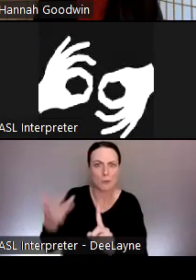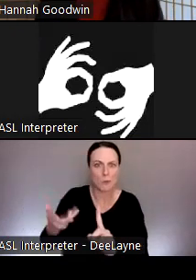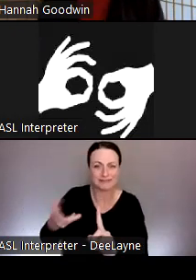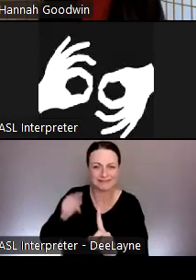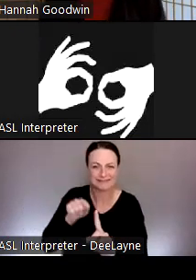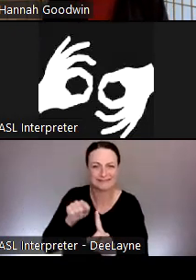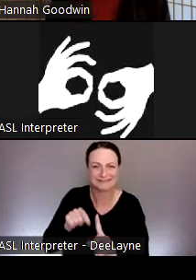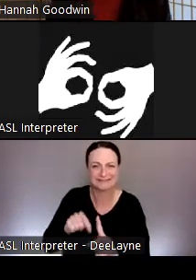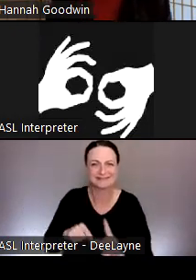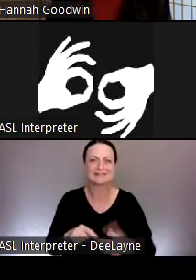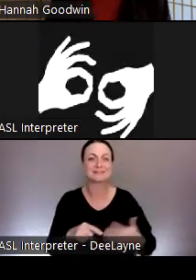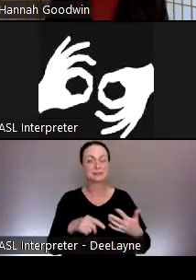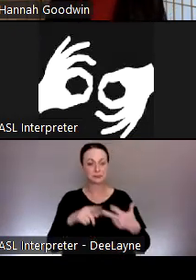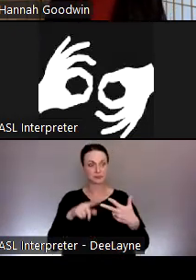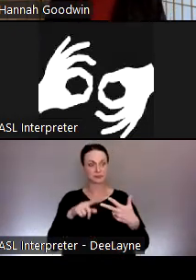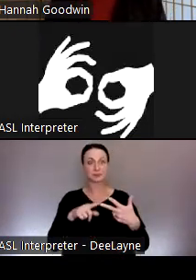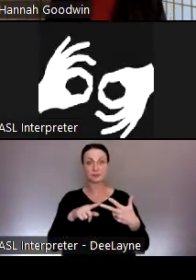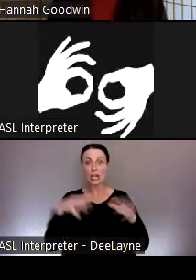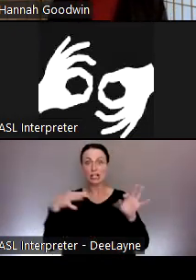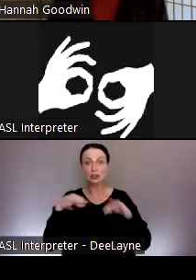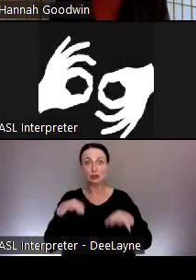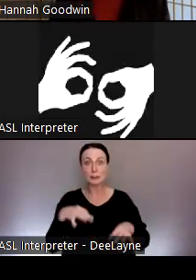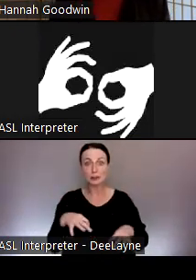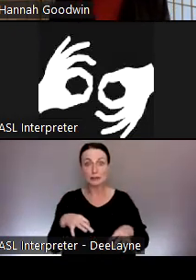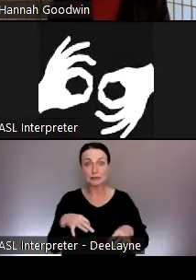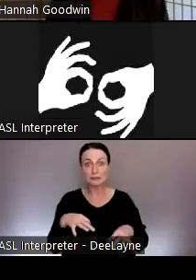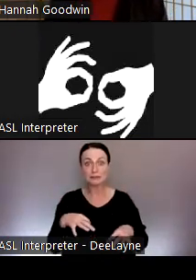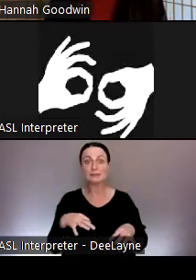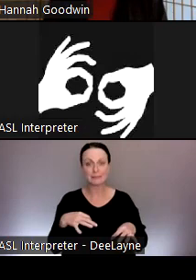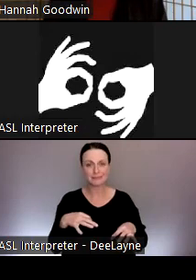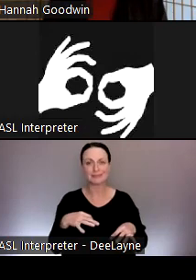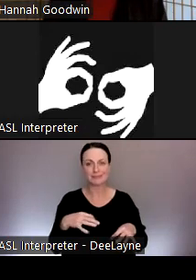So the description is, I think of this sometimes